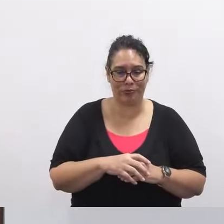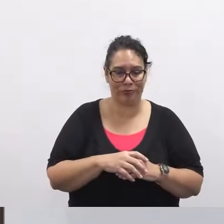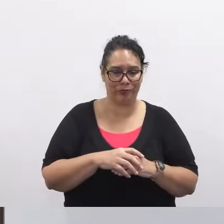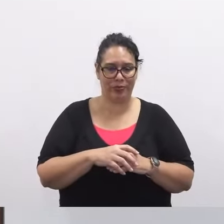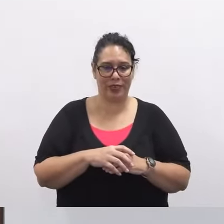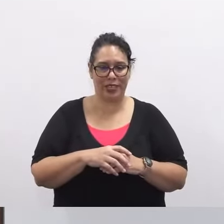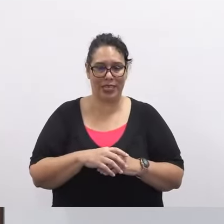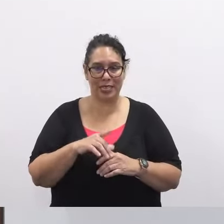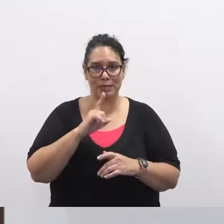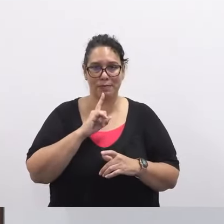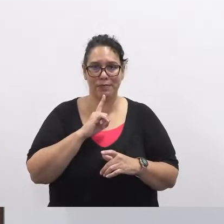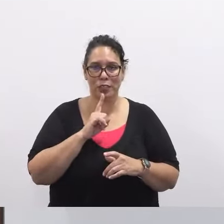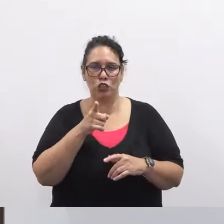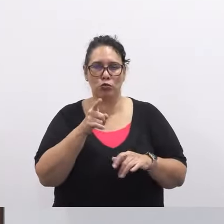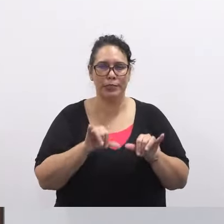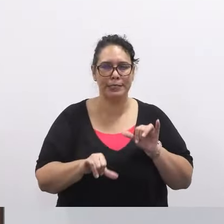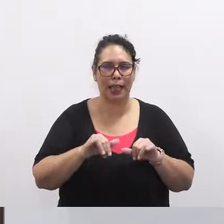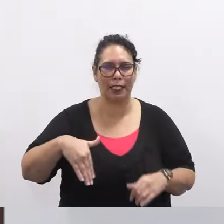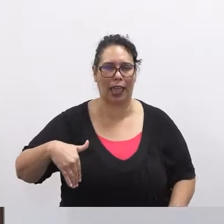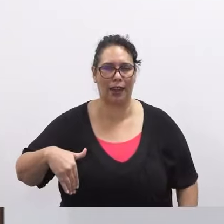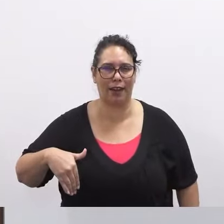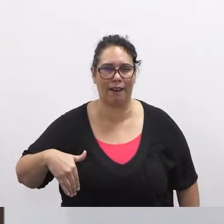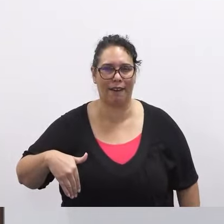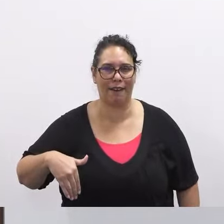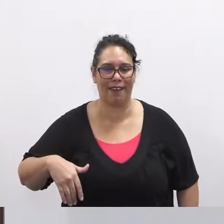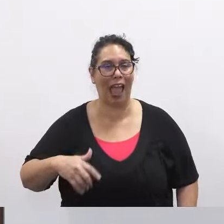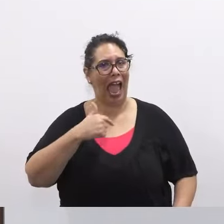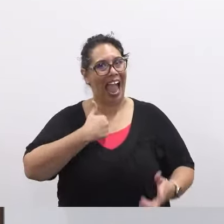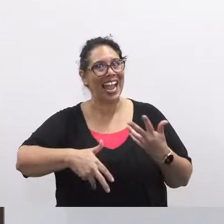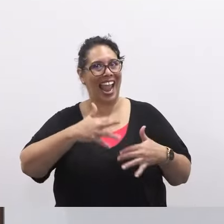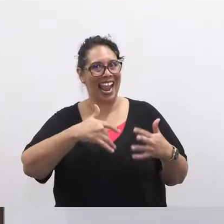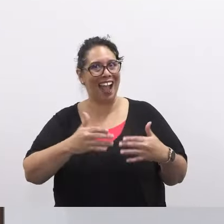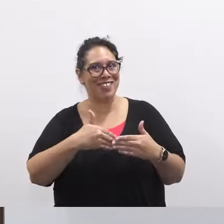And I'll make sure to keep you here later tonight, Mr. Miranda too. - Sure, I think I'm gonna hang out for the next one here as well.